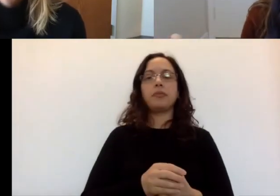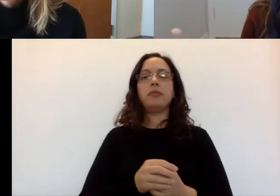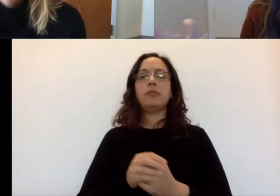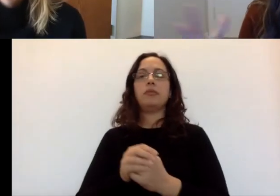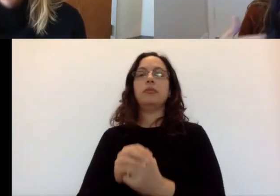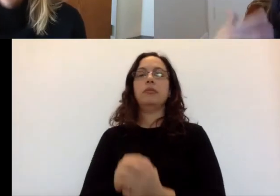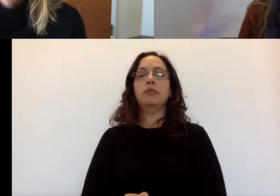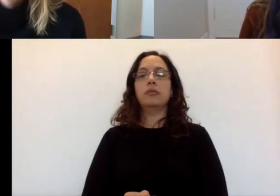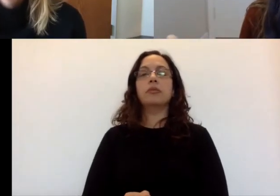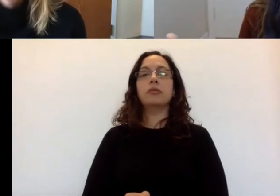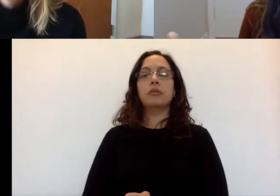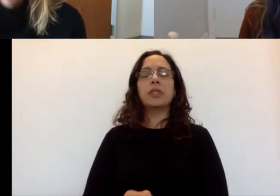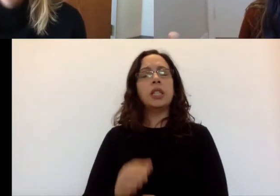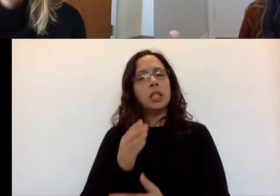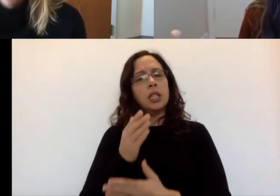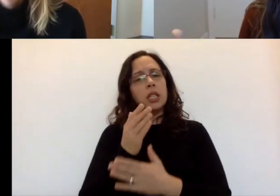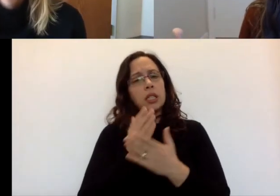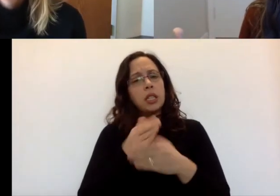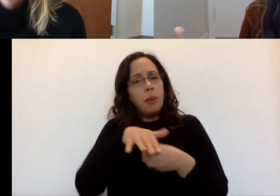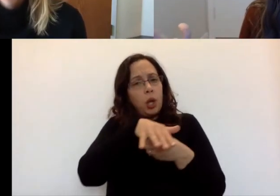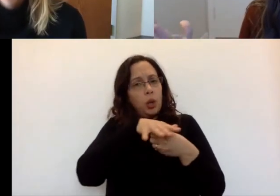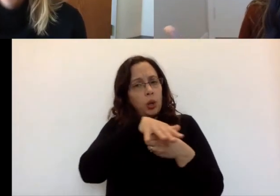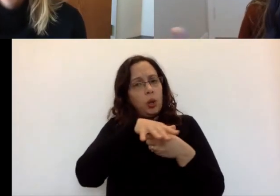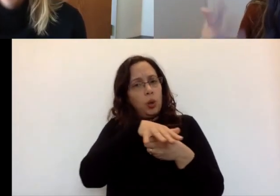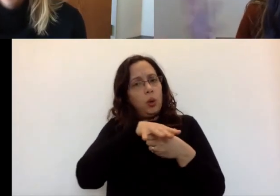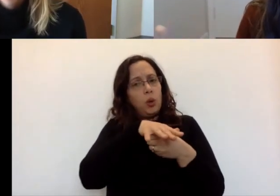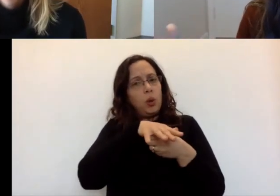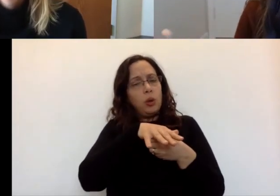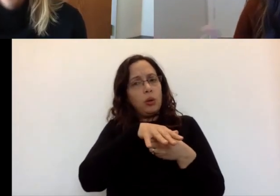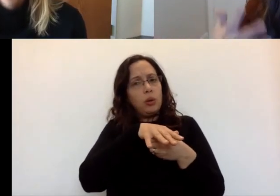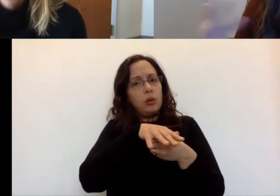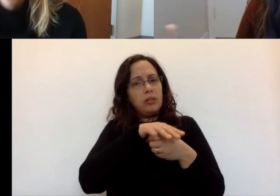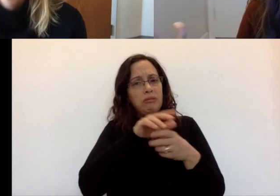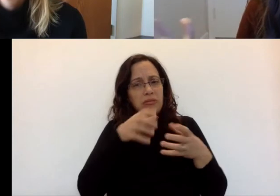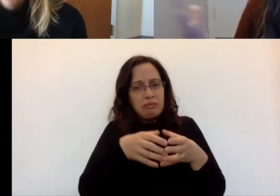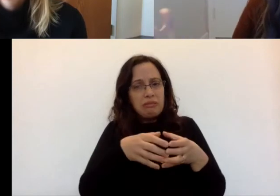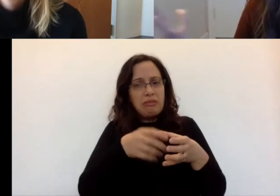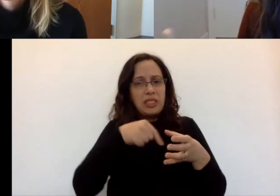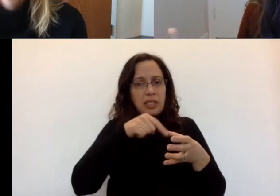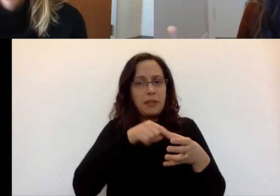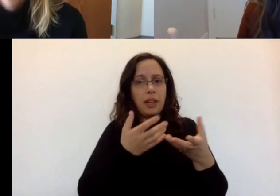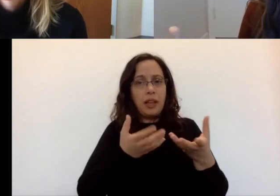the sort of local agents that were that were collaborators that engaged that collaborated in